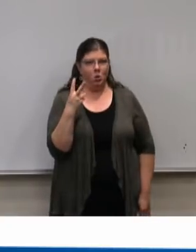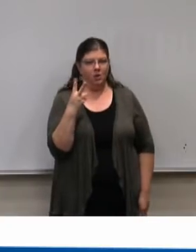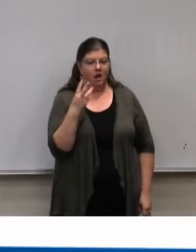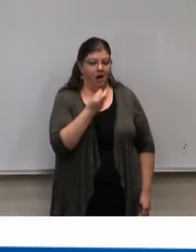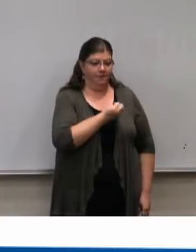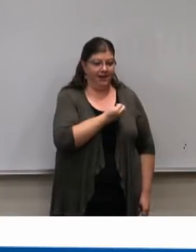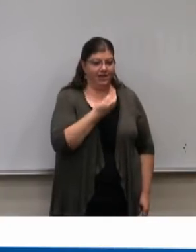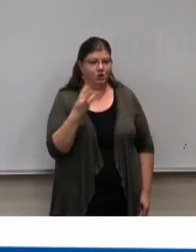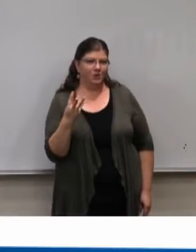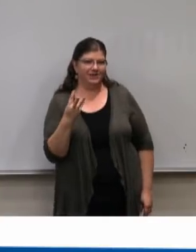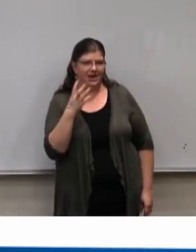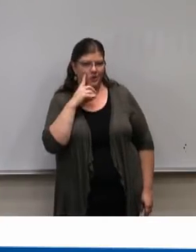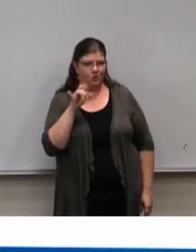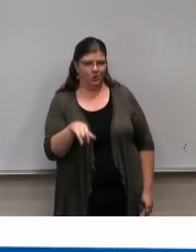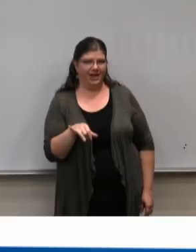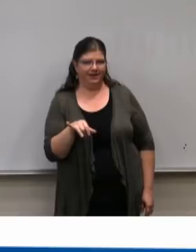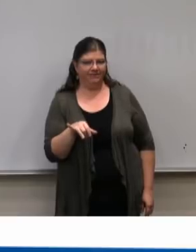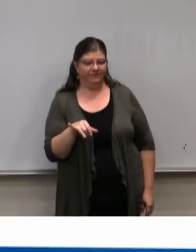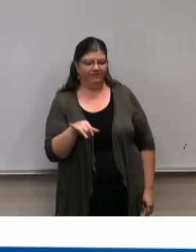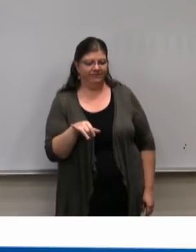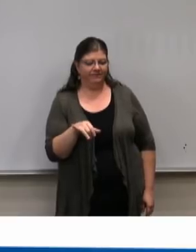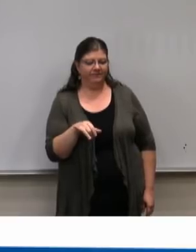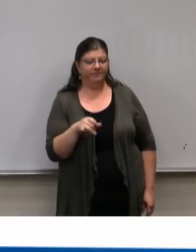and Wednesdays, but here's the problem.